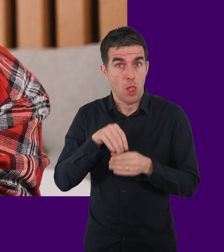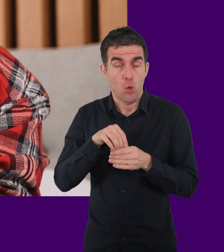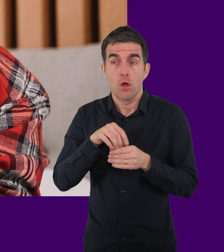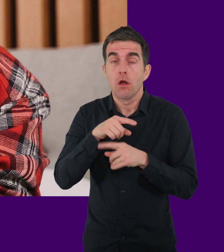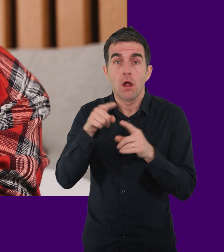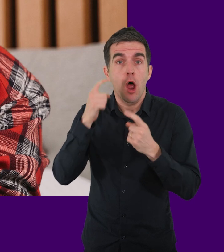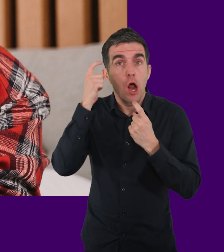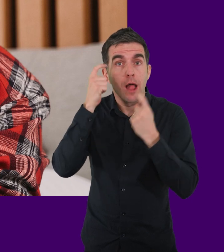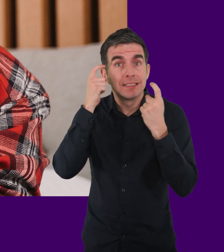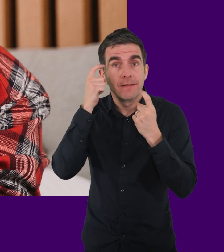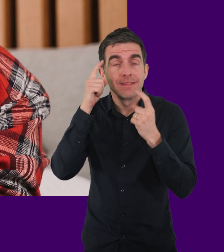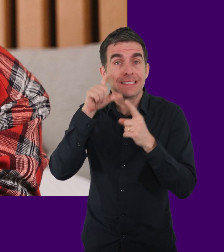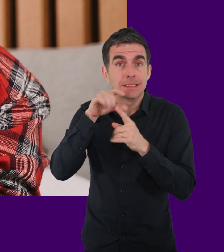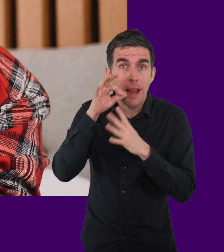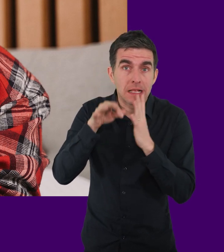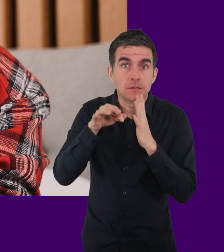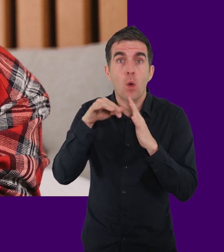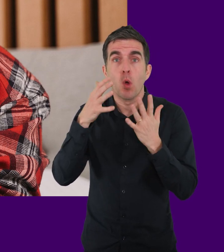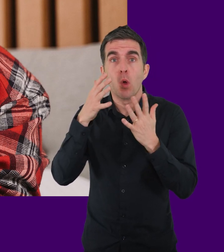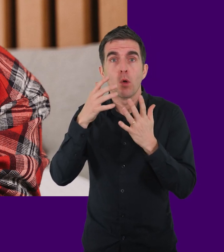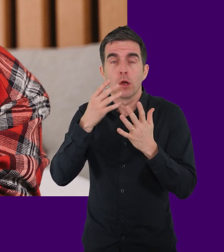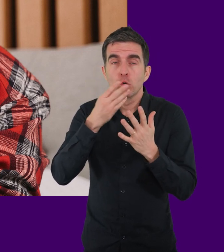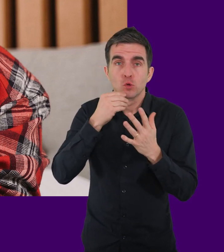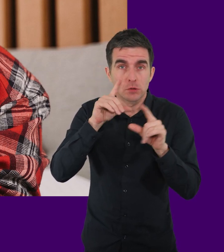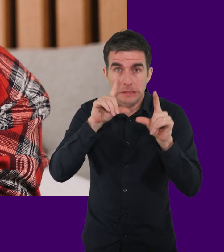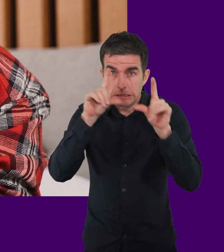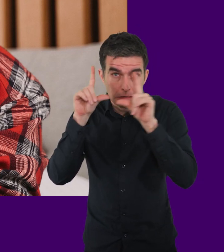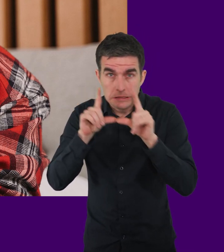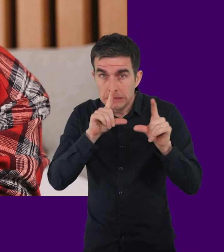including people with cognitive disabilities and people using screen readers.